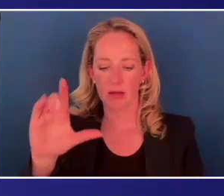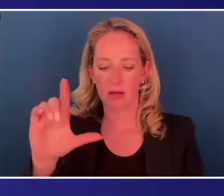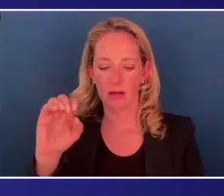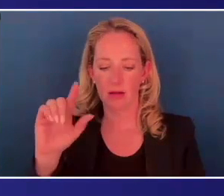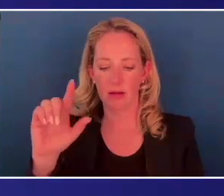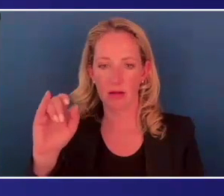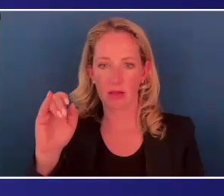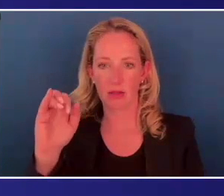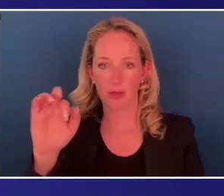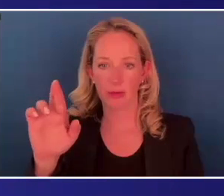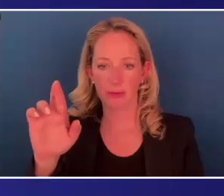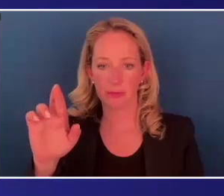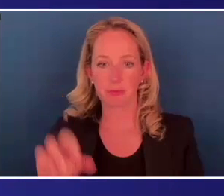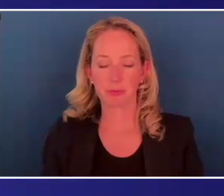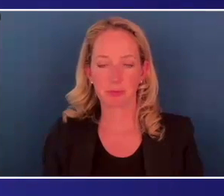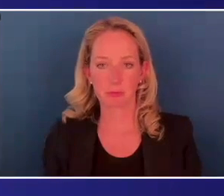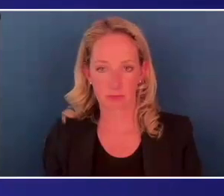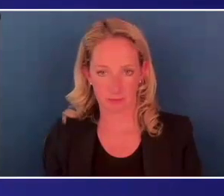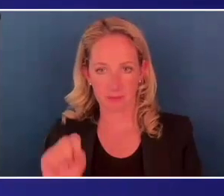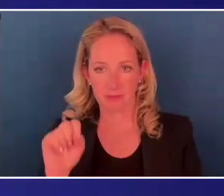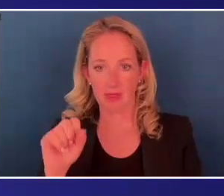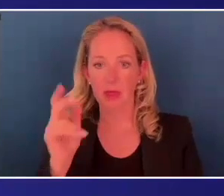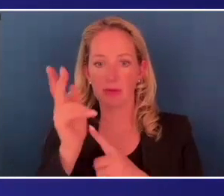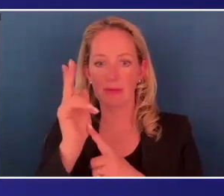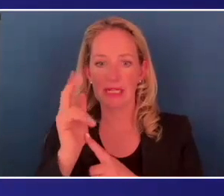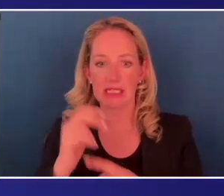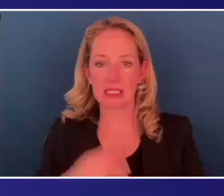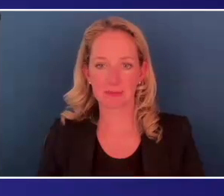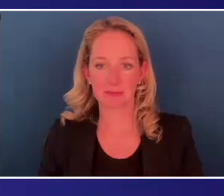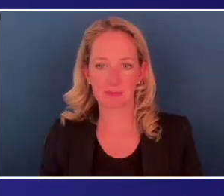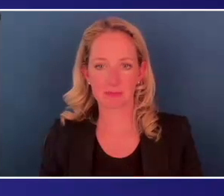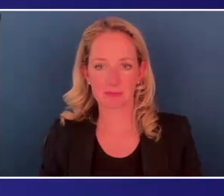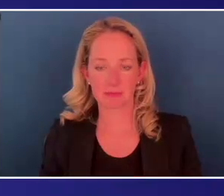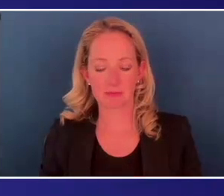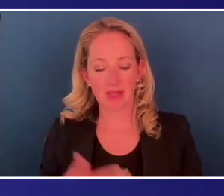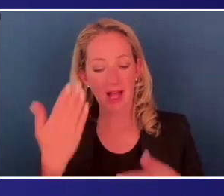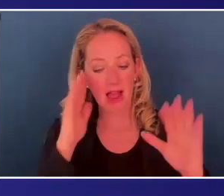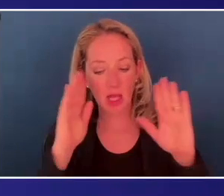We good? Yes, you have 3ÿmin. Very good. Good. My name is, Dr.